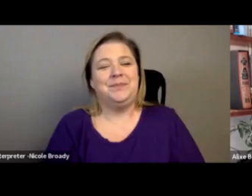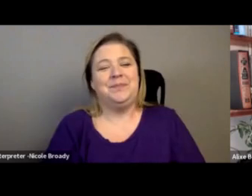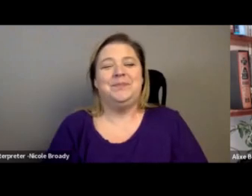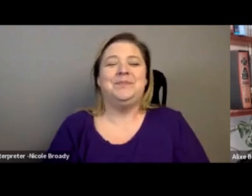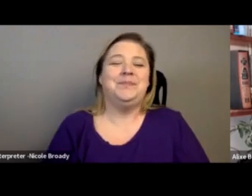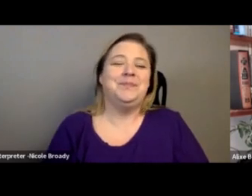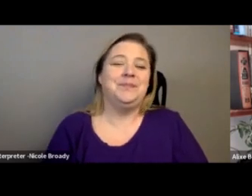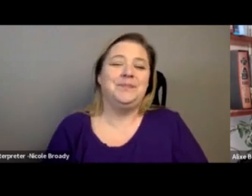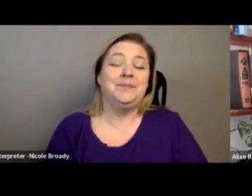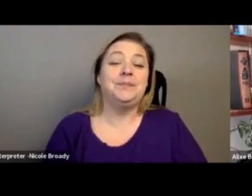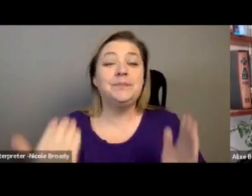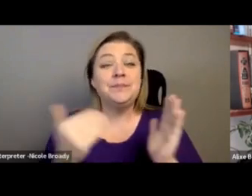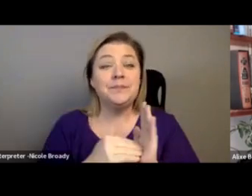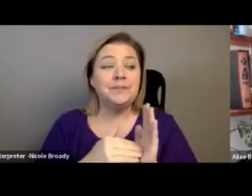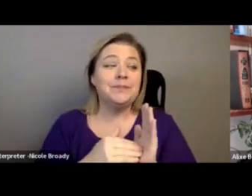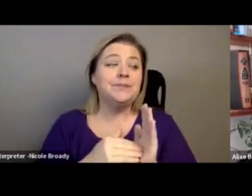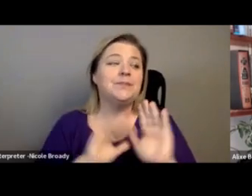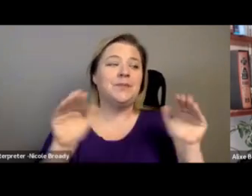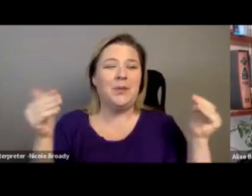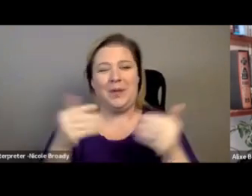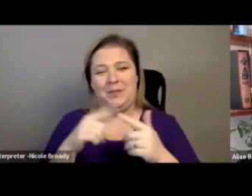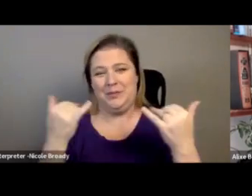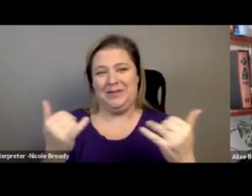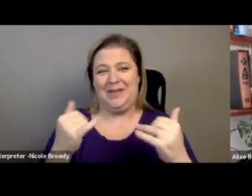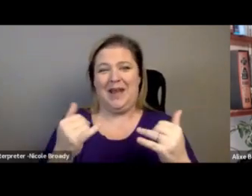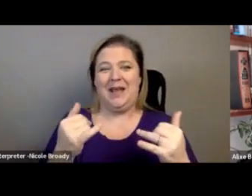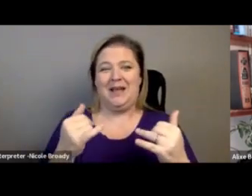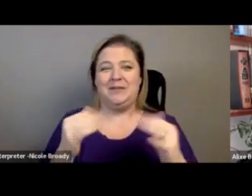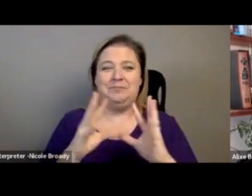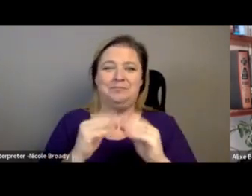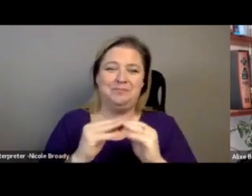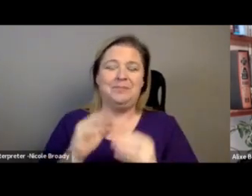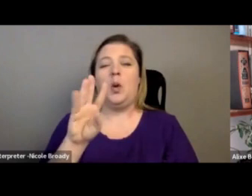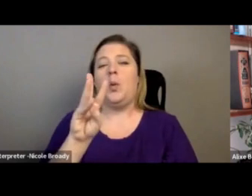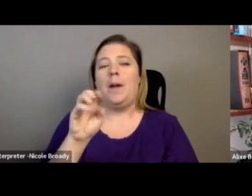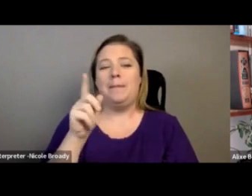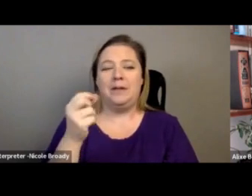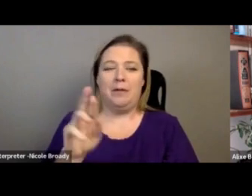Alixe Bonardi: So as I said, welcome to today's webinar. I am Alex Finnerty and I am joined